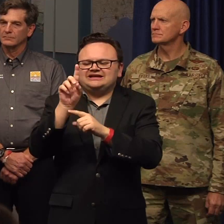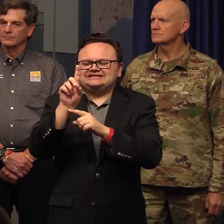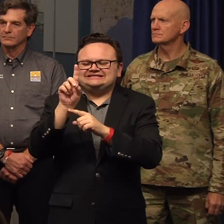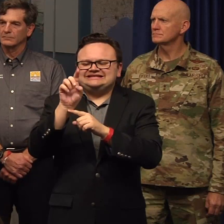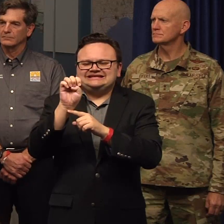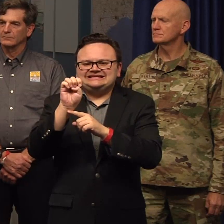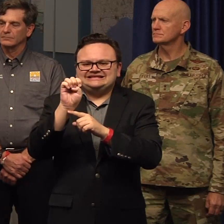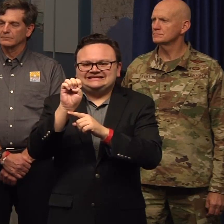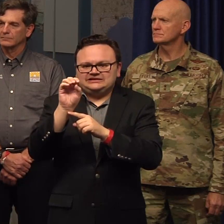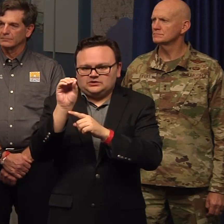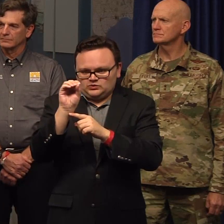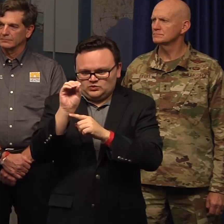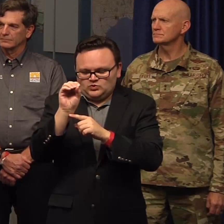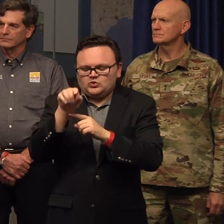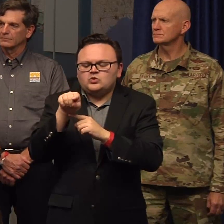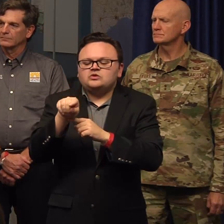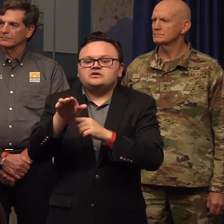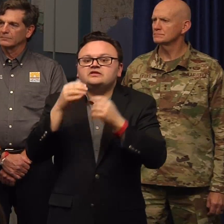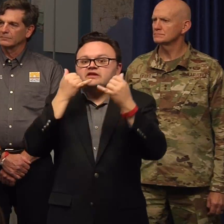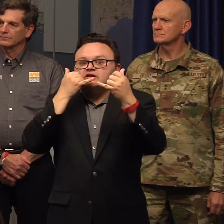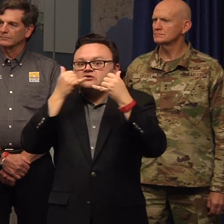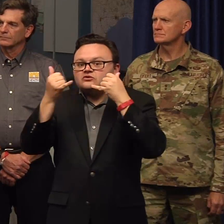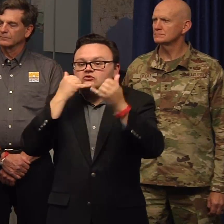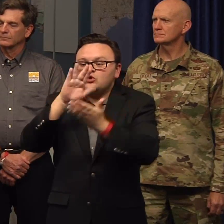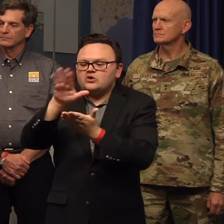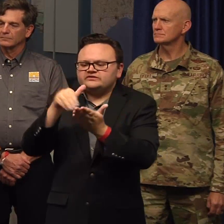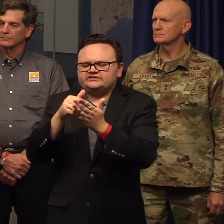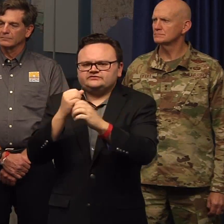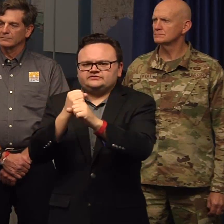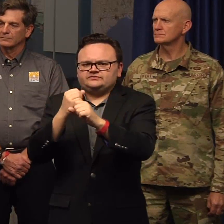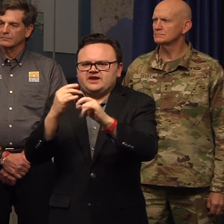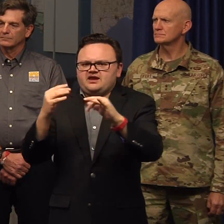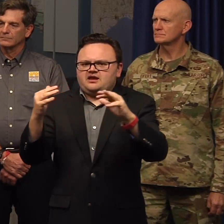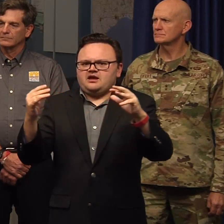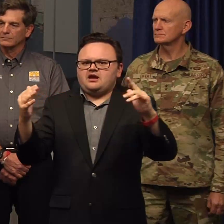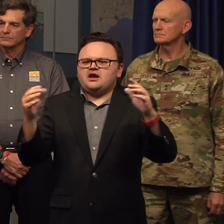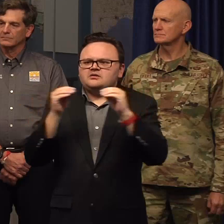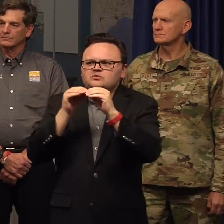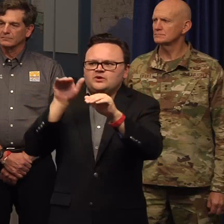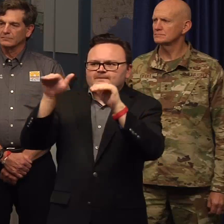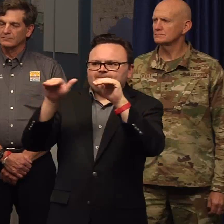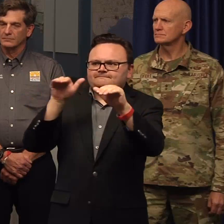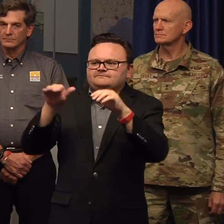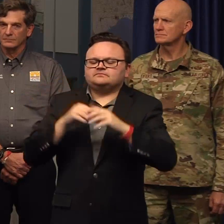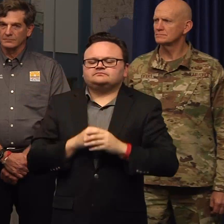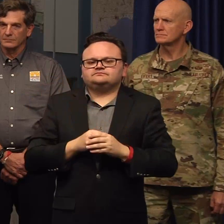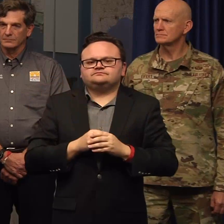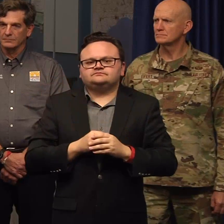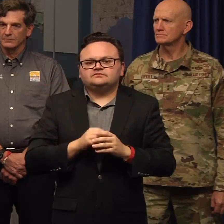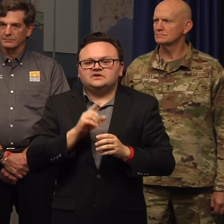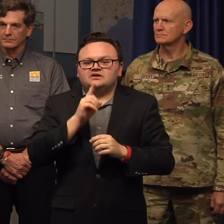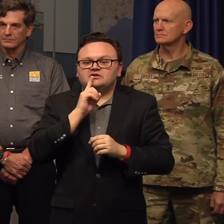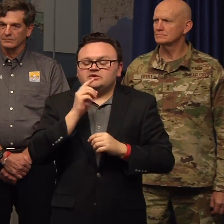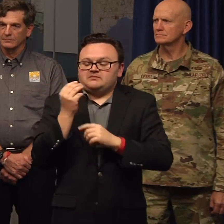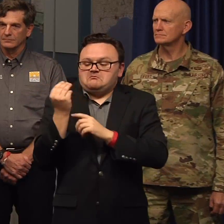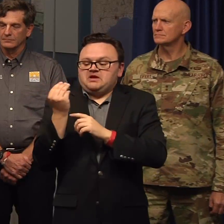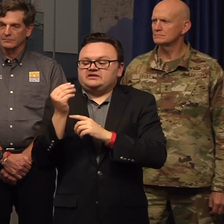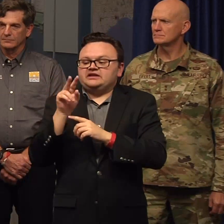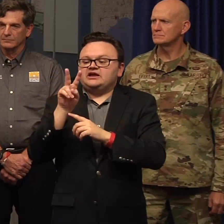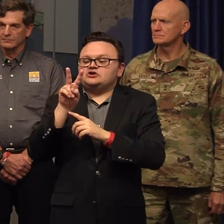HAVE SYMPTOMS, YOU SHOULD GO HERE TO GET TESTED WITHOUT HAVING THOSE FOLKS PRESENT IN THE HOSPITAL SO IT'S A GOOD USE OF RESOURCES TO DO IT THAT WAY AS WELL AND I'VE ALSO DIRECTED KEN LAWSON AT THE DEPARTMENT OF